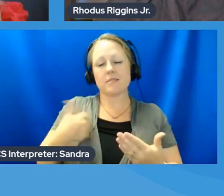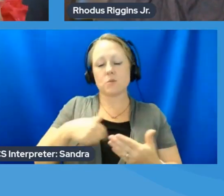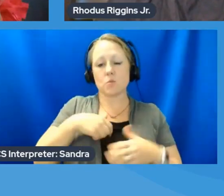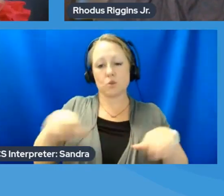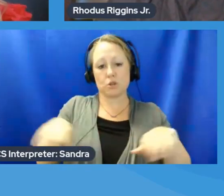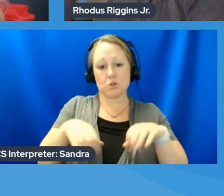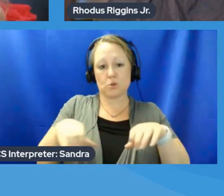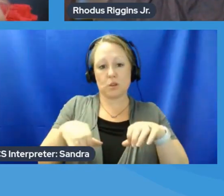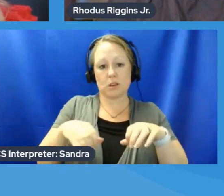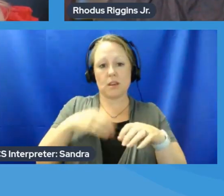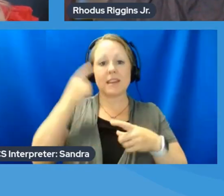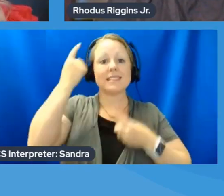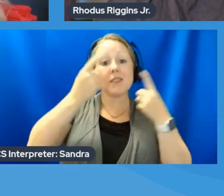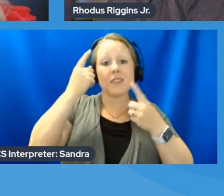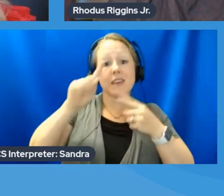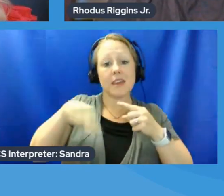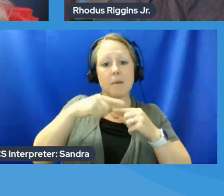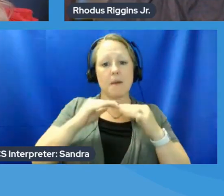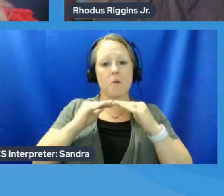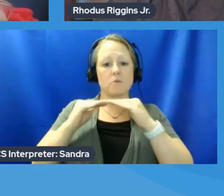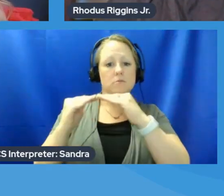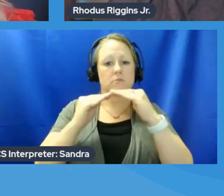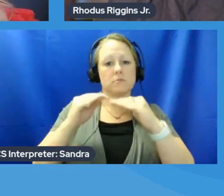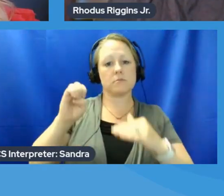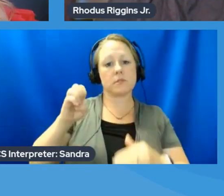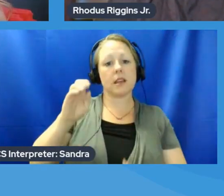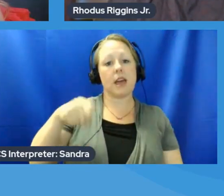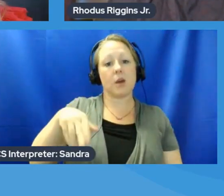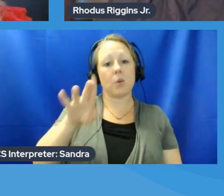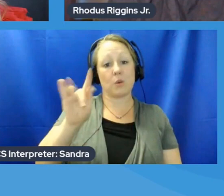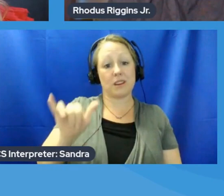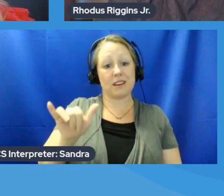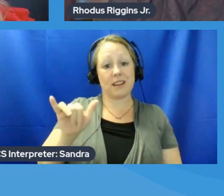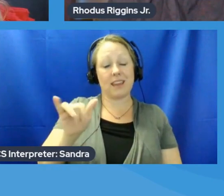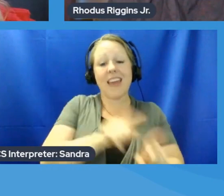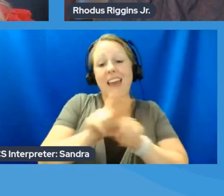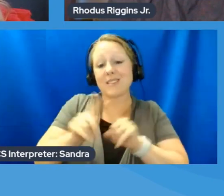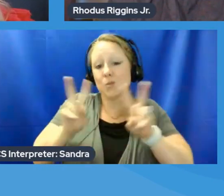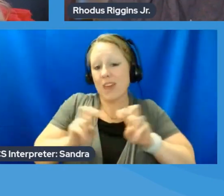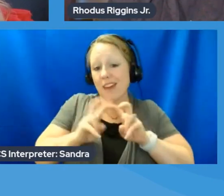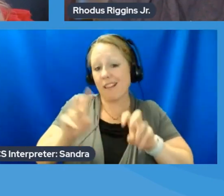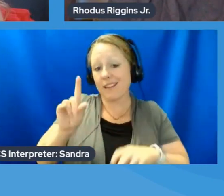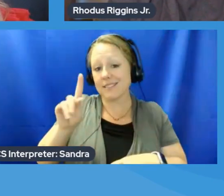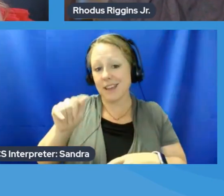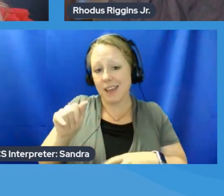is thinking about equity as we analyze data related to the TA and other PD support that we provide.